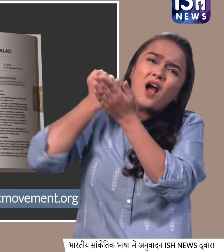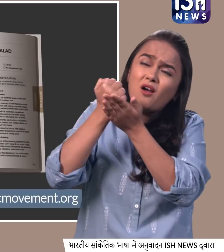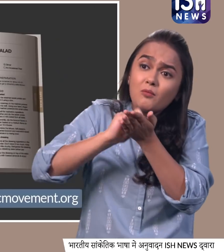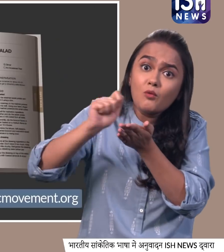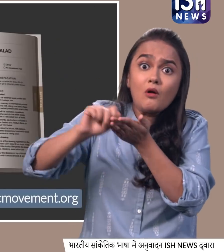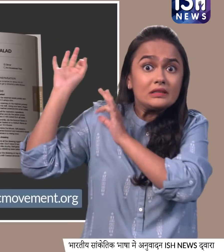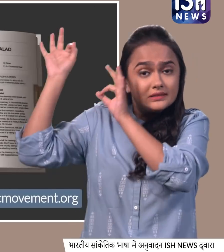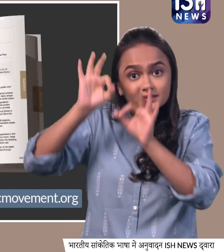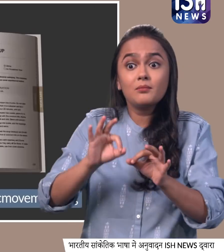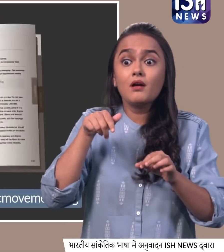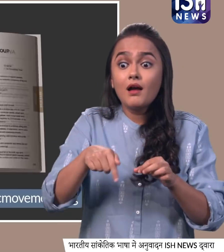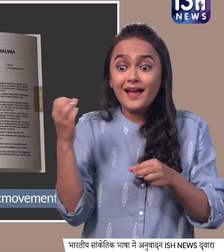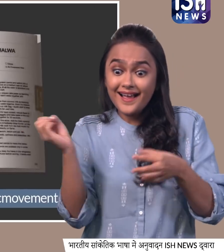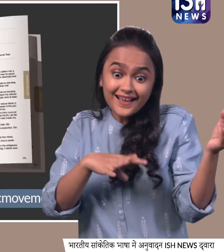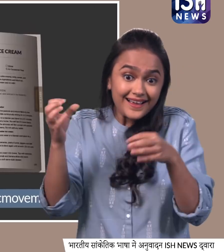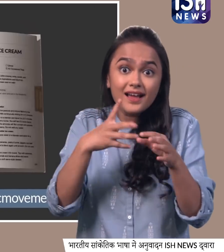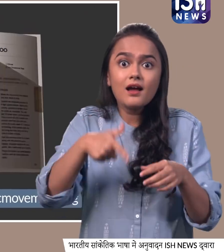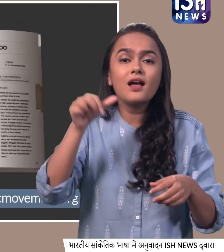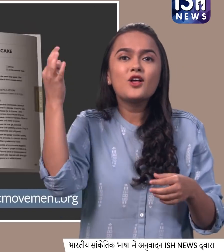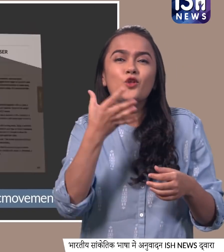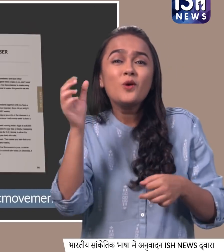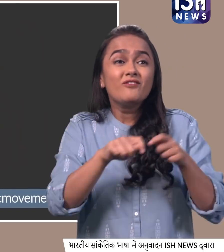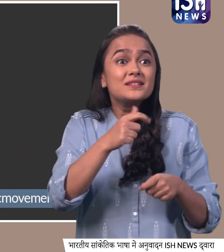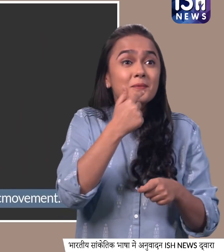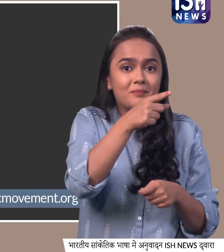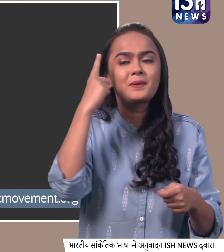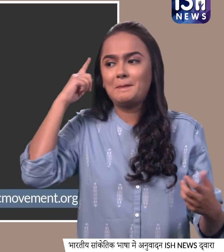and the recipes have been crafted keeping our modern lifestyles in mind